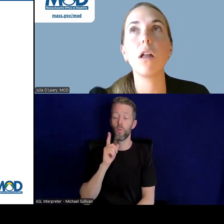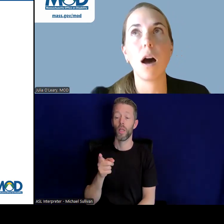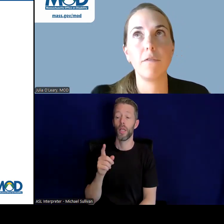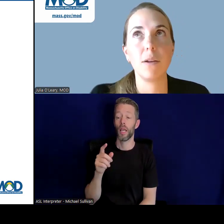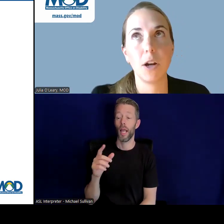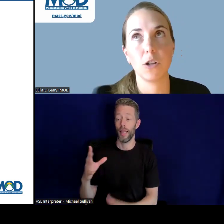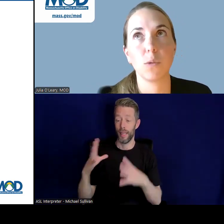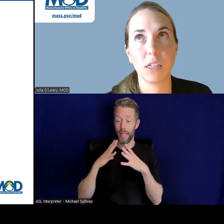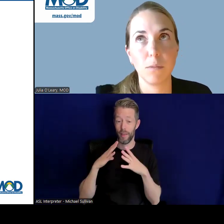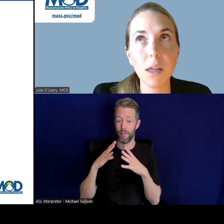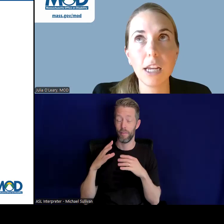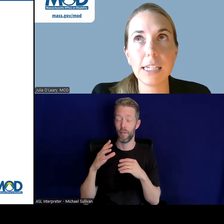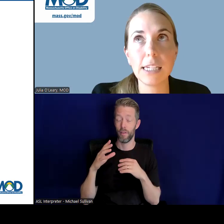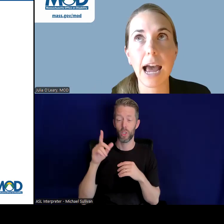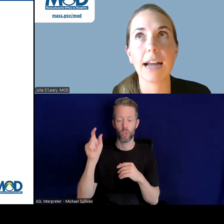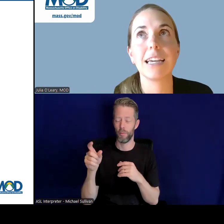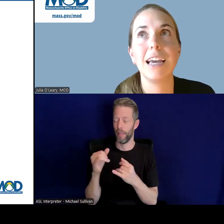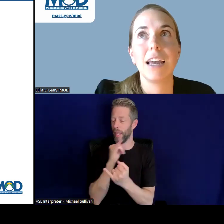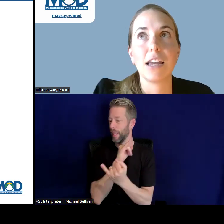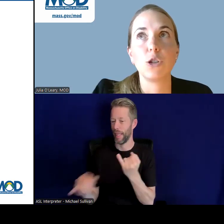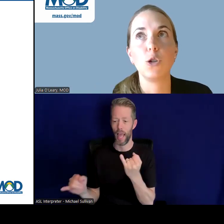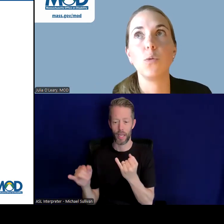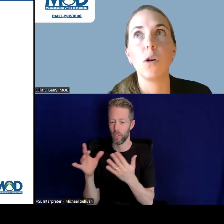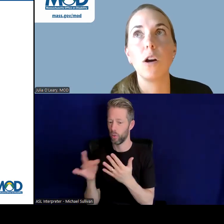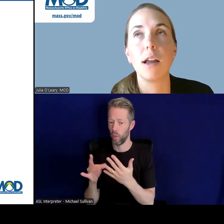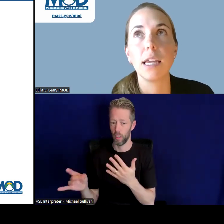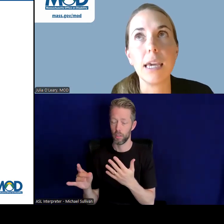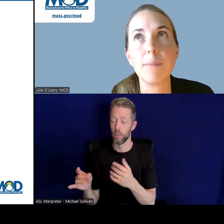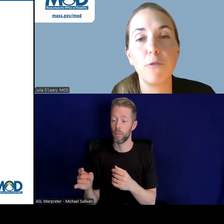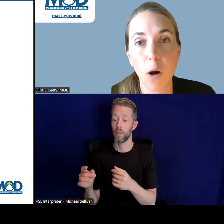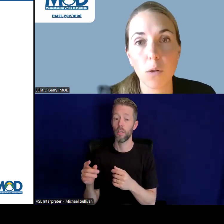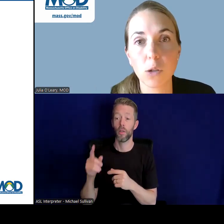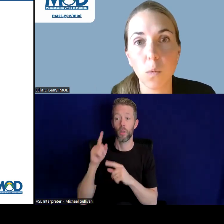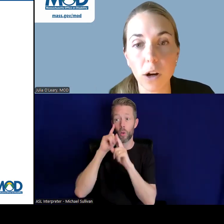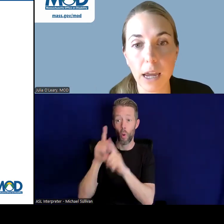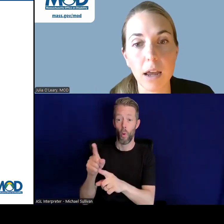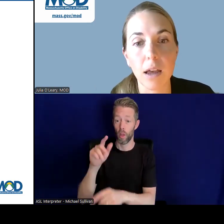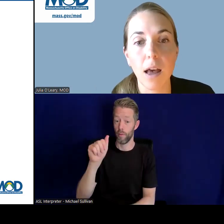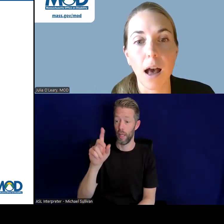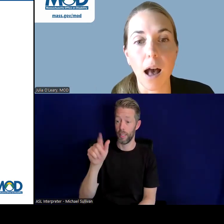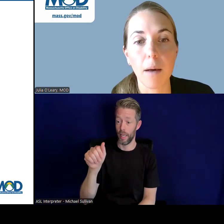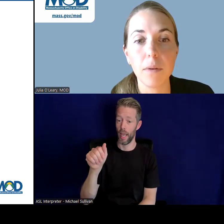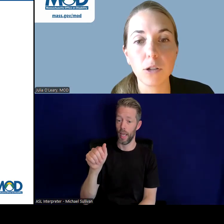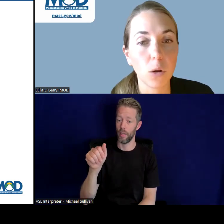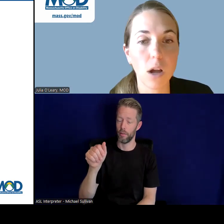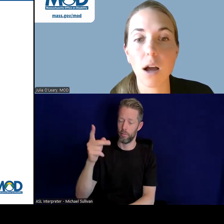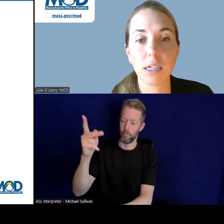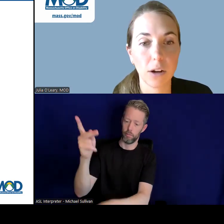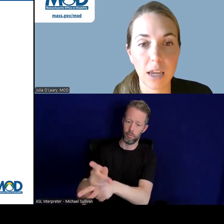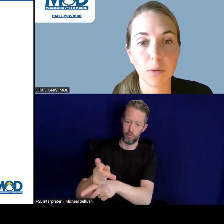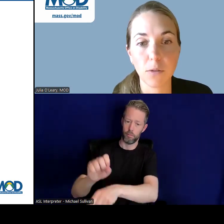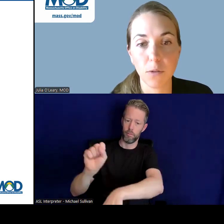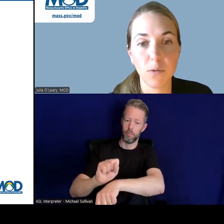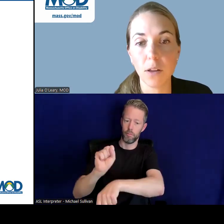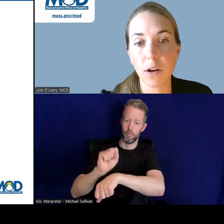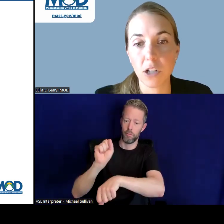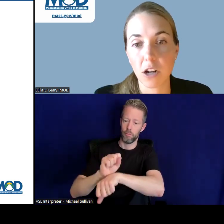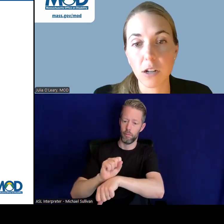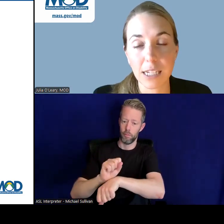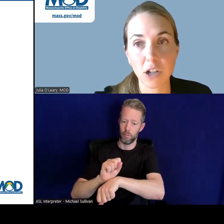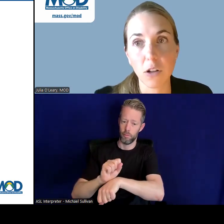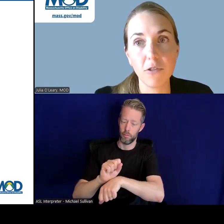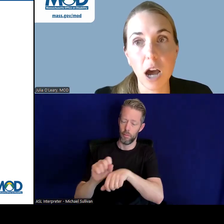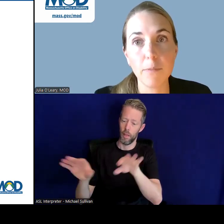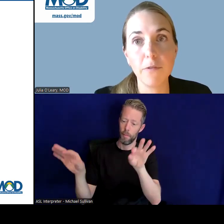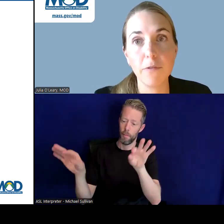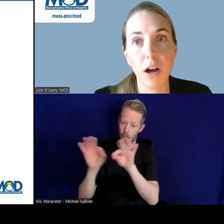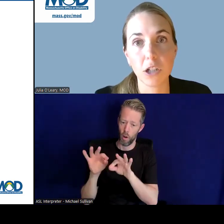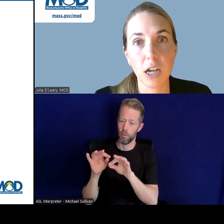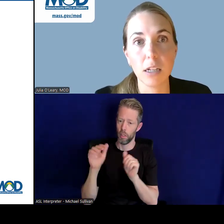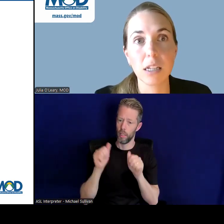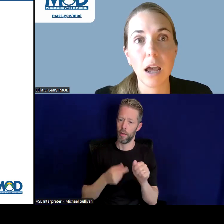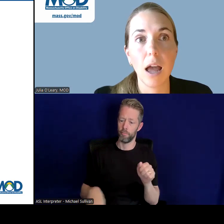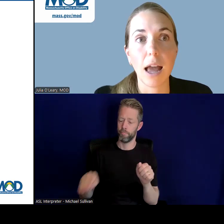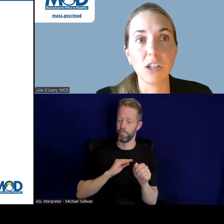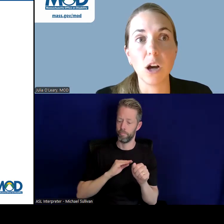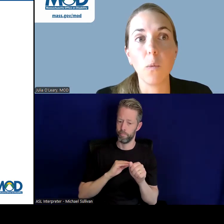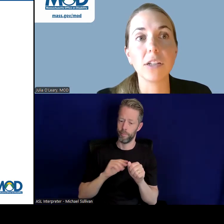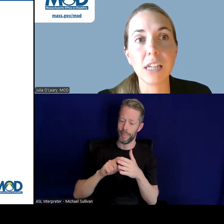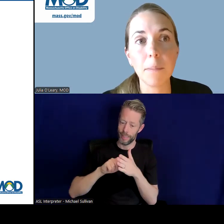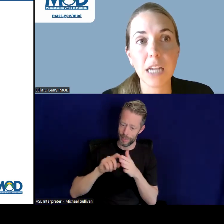That the goal of the Americans with disabilities act is to keep folks working so long as they're able to fulfill their essential job function.